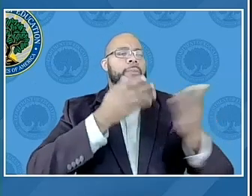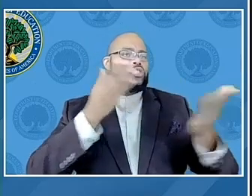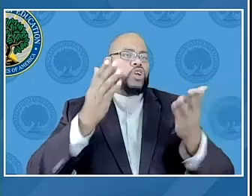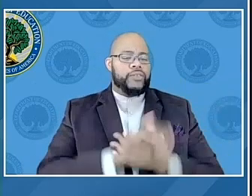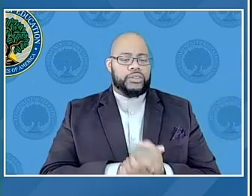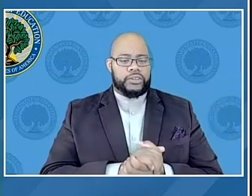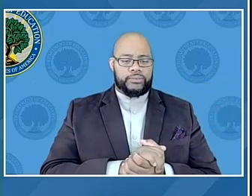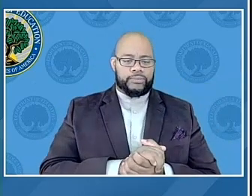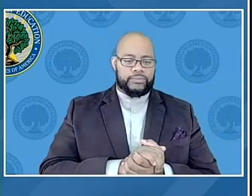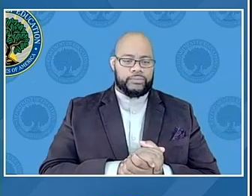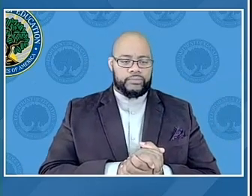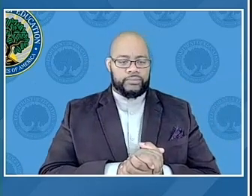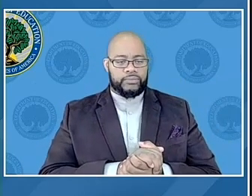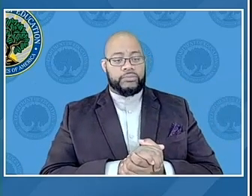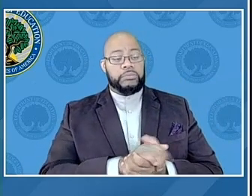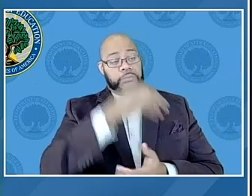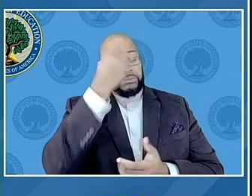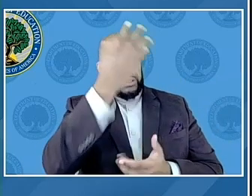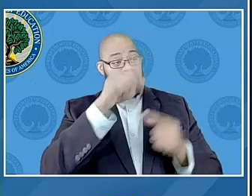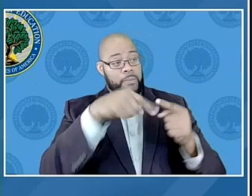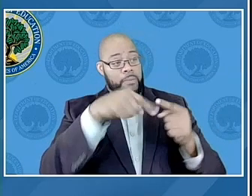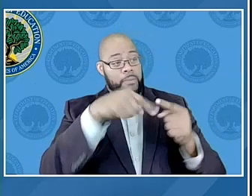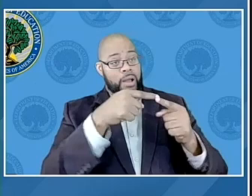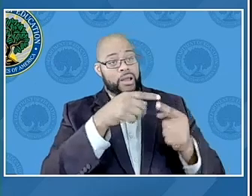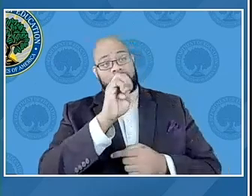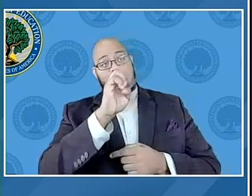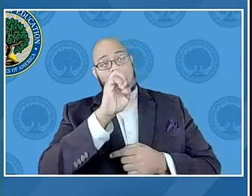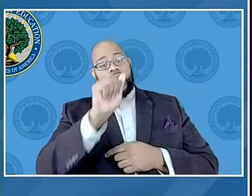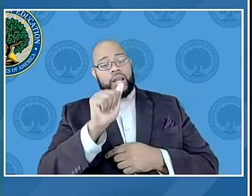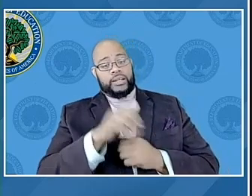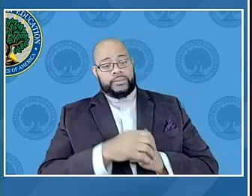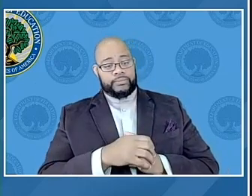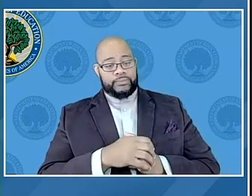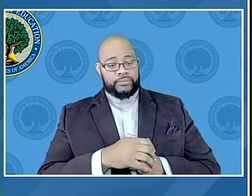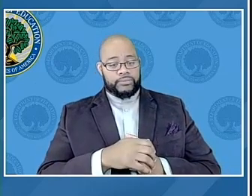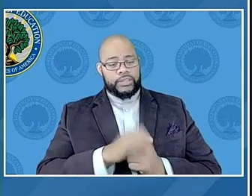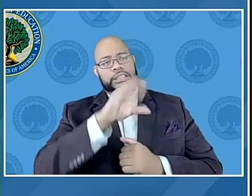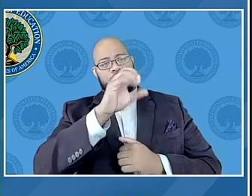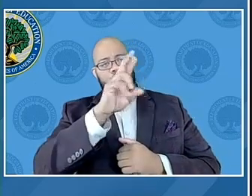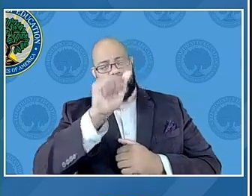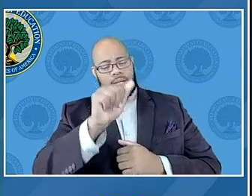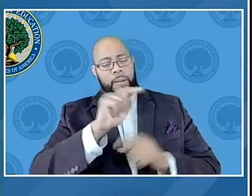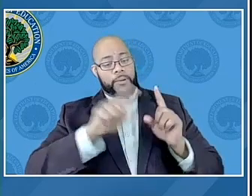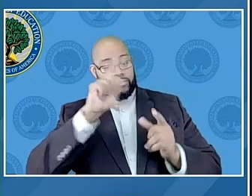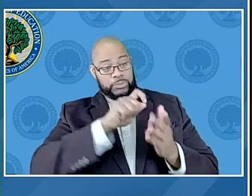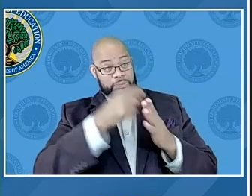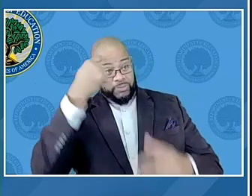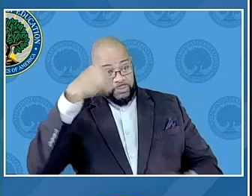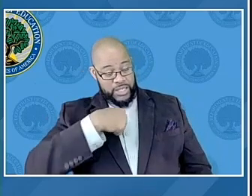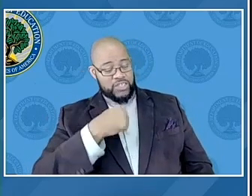They do tell you about SCRA, but for me particularly, it really only lowered my